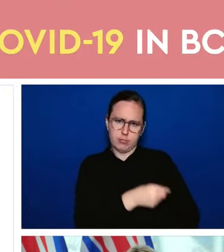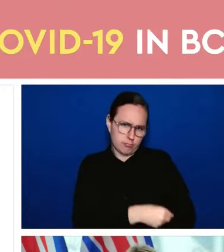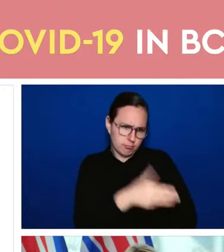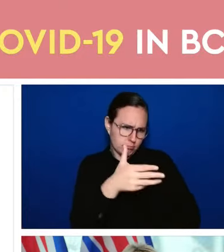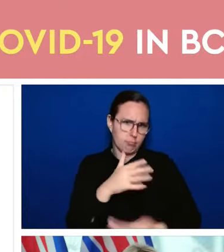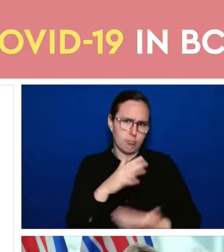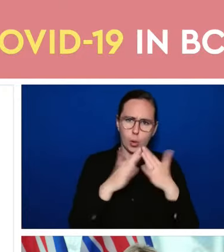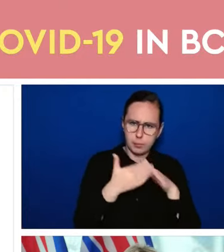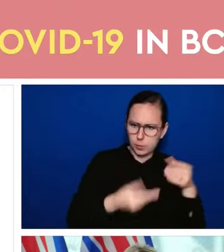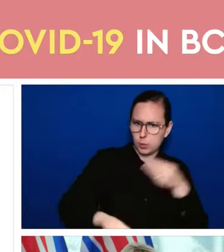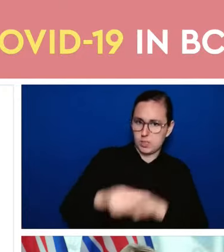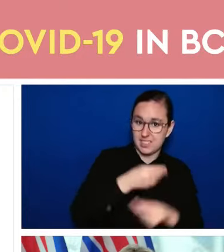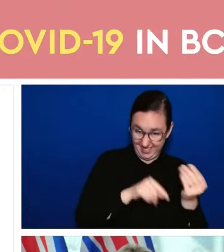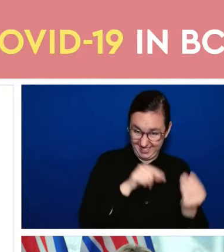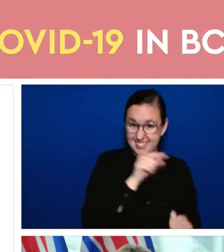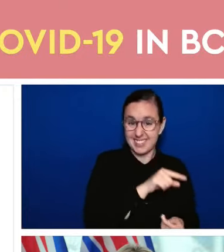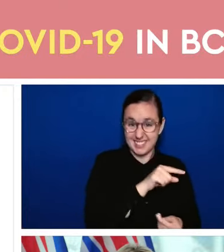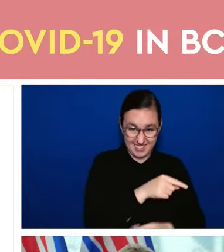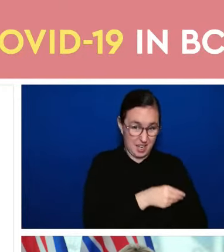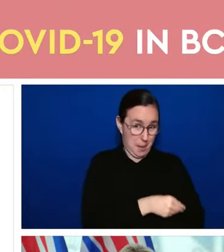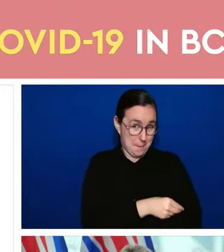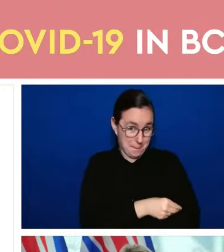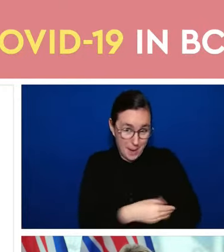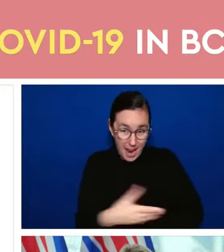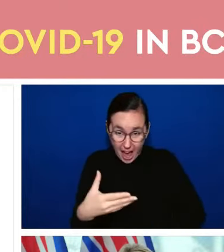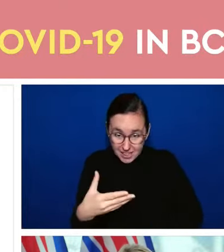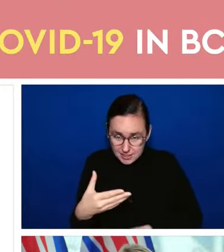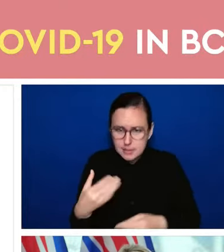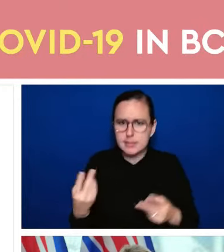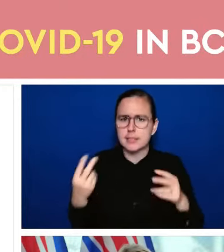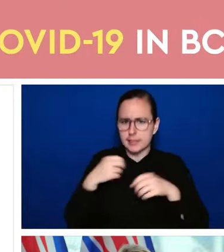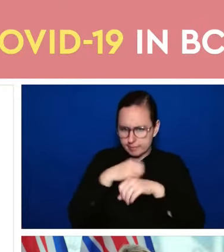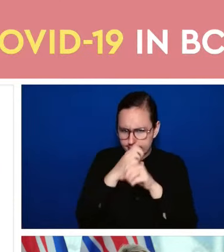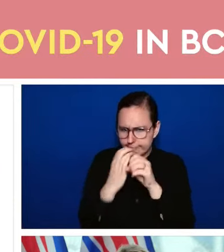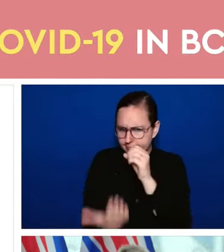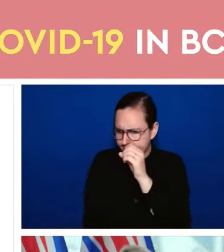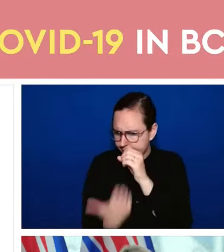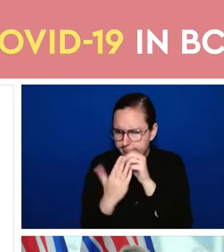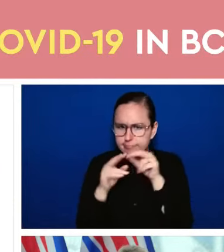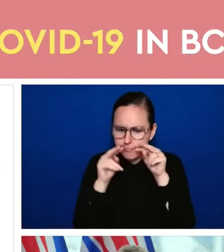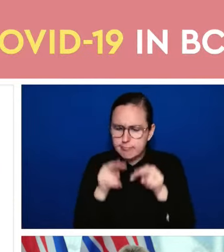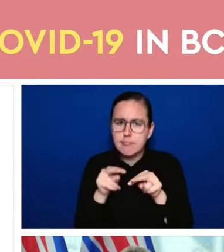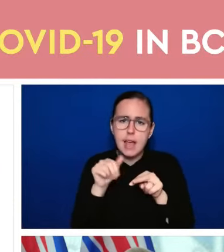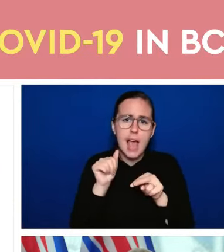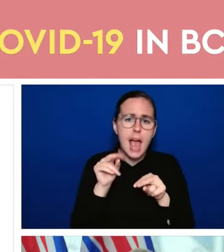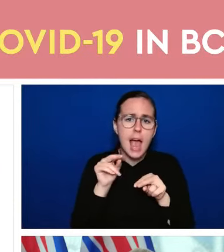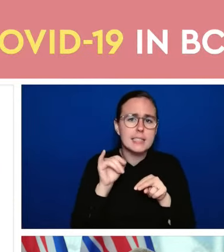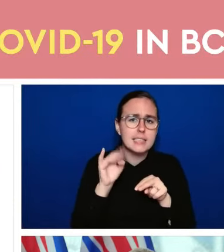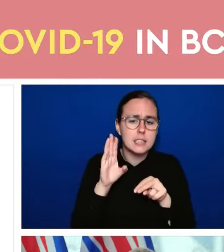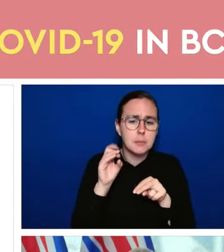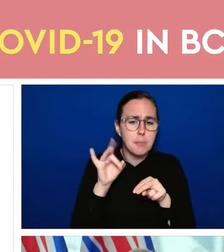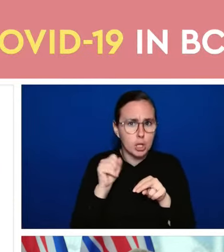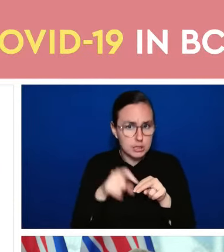that looks at antibodies are NT in the blood on the left over blood at different age groups.